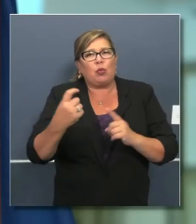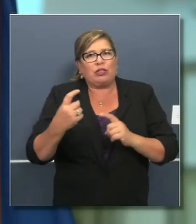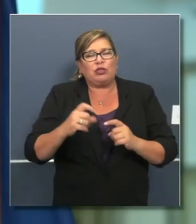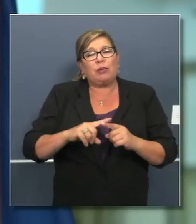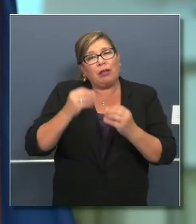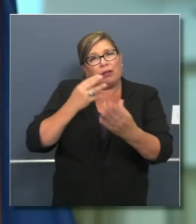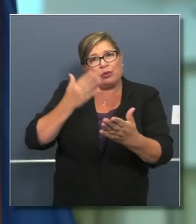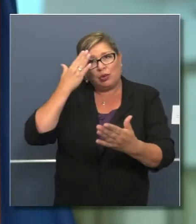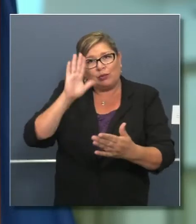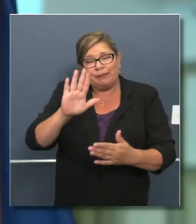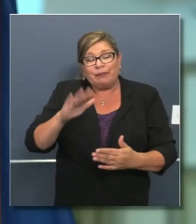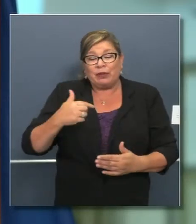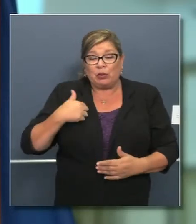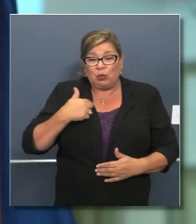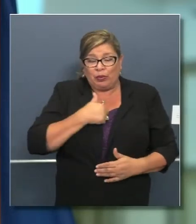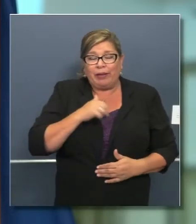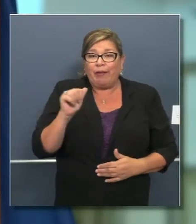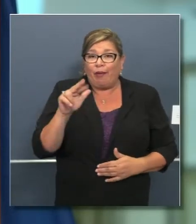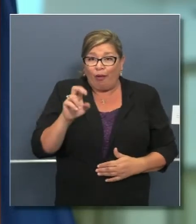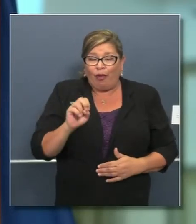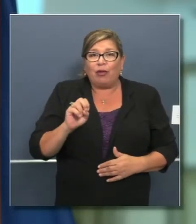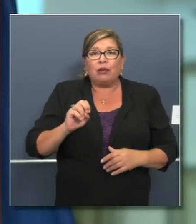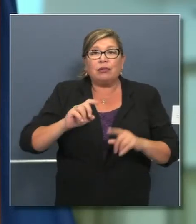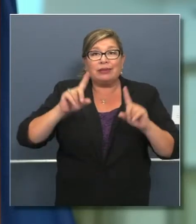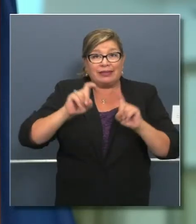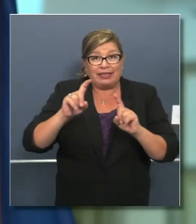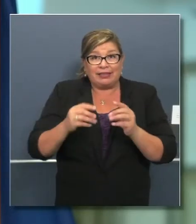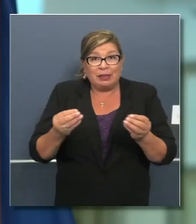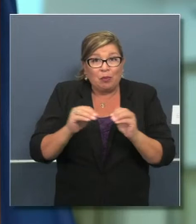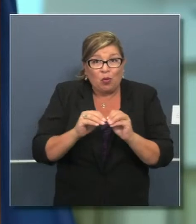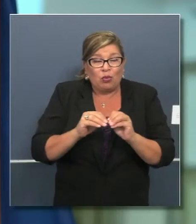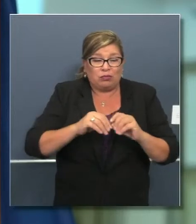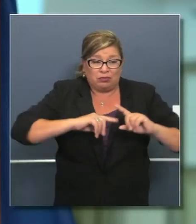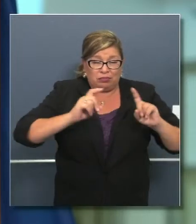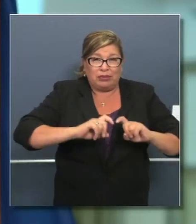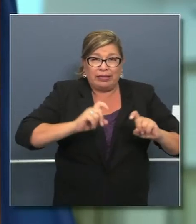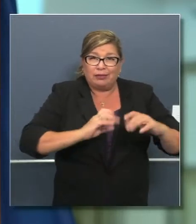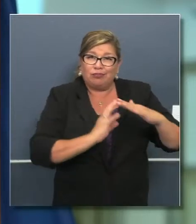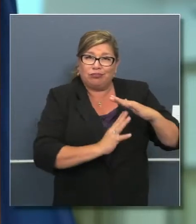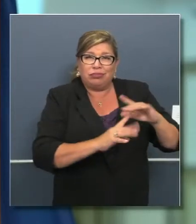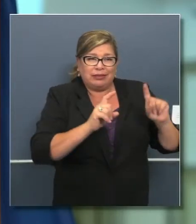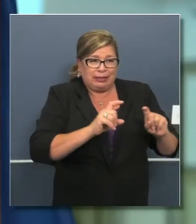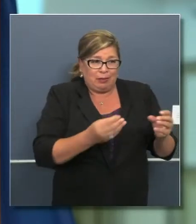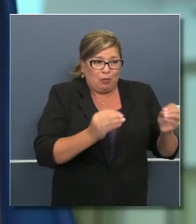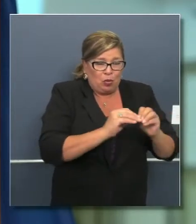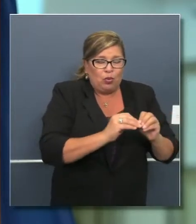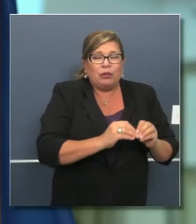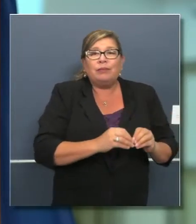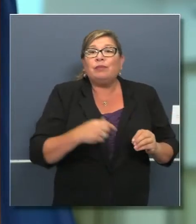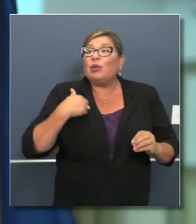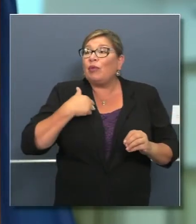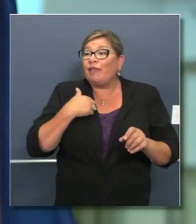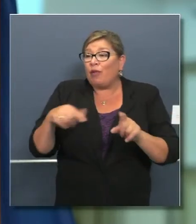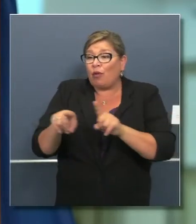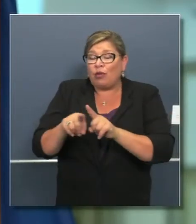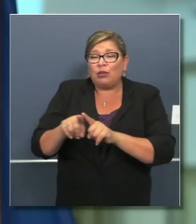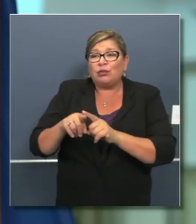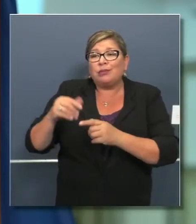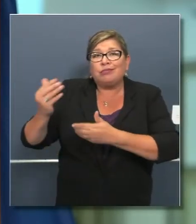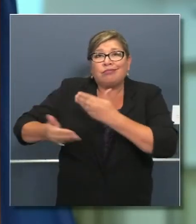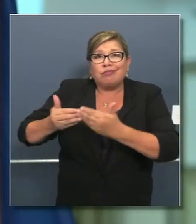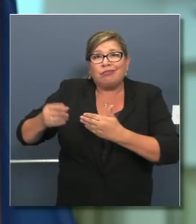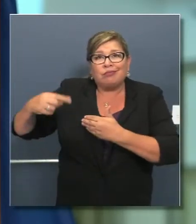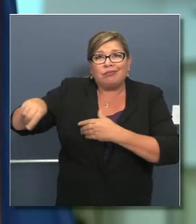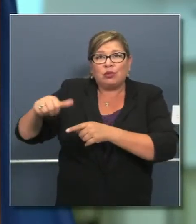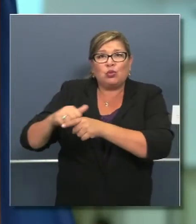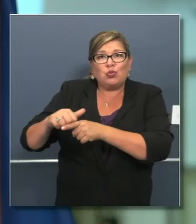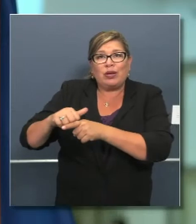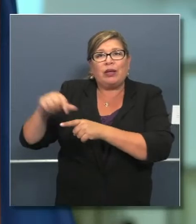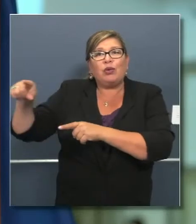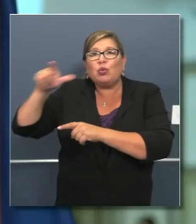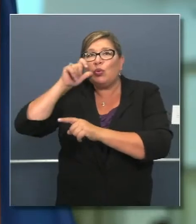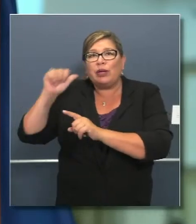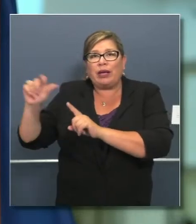we're not only training this cohort of traceurs and activating our tracing core we are also not